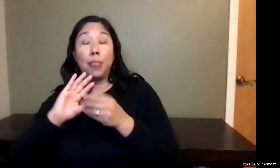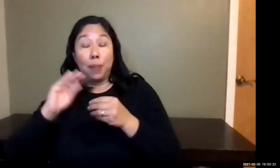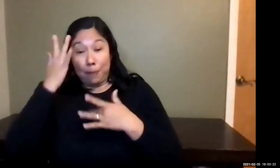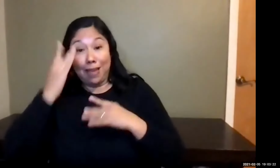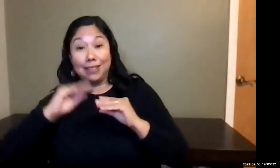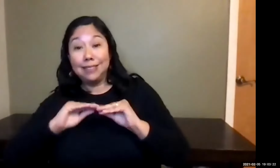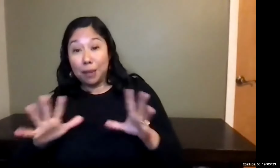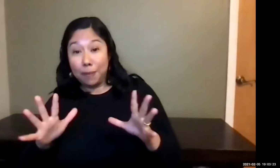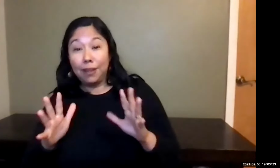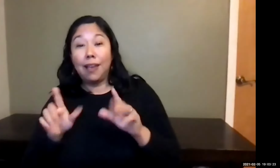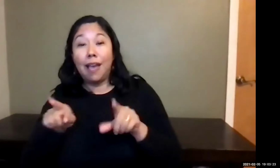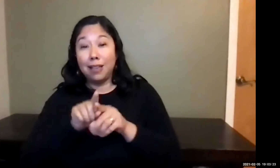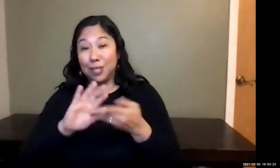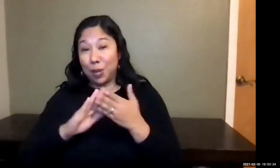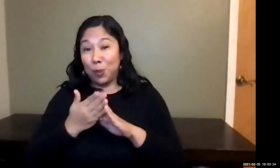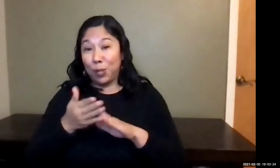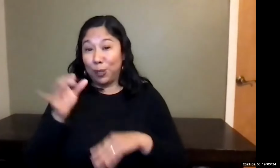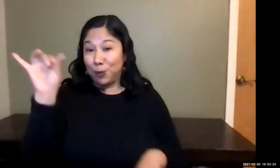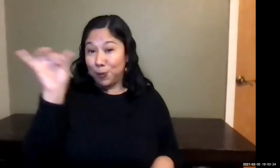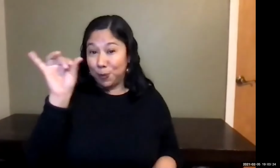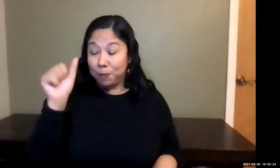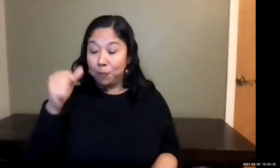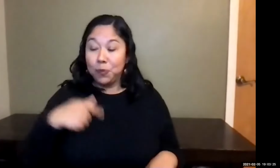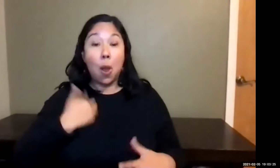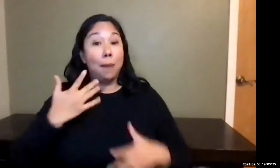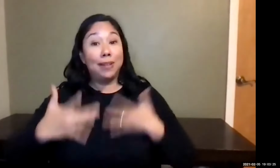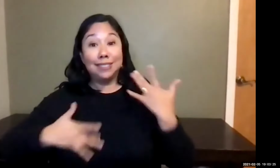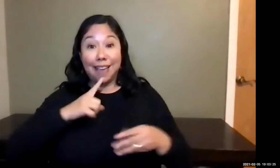So I'm really excited about tonight.